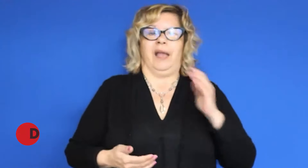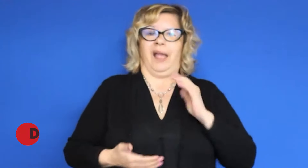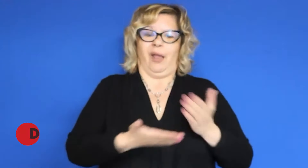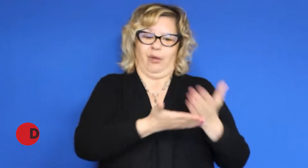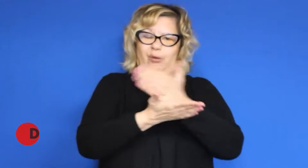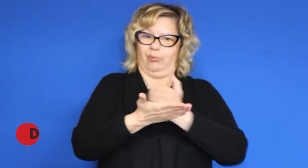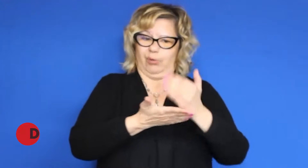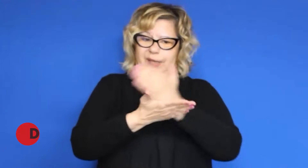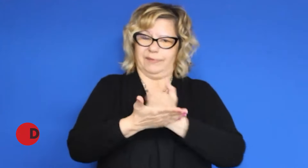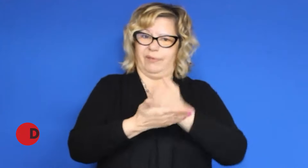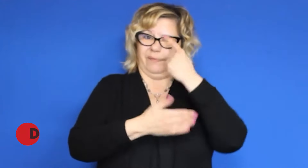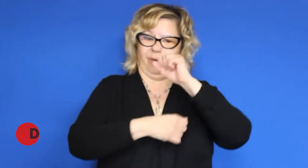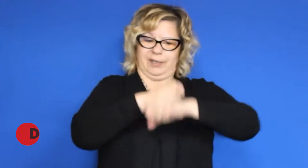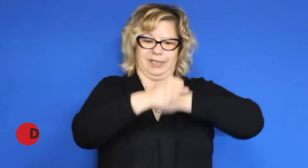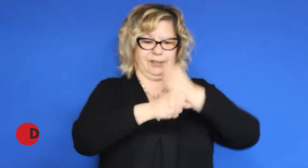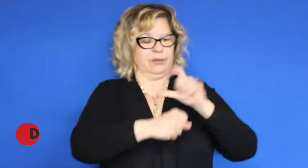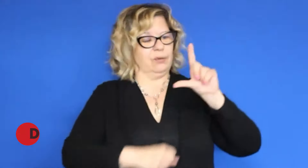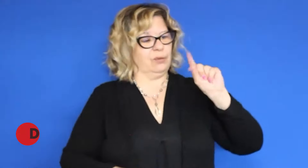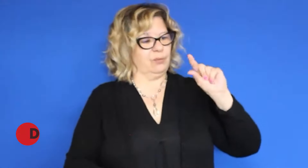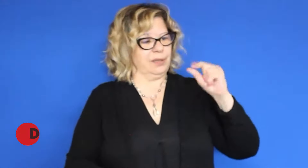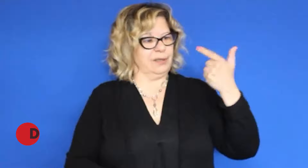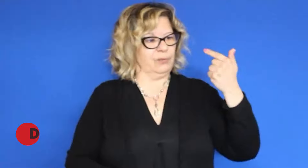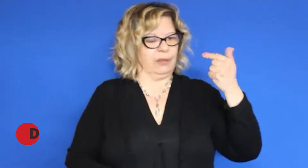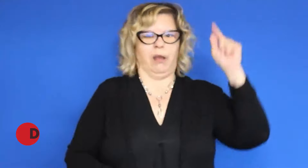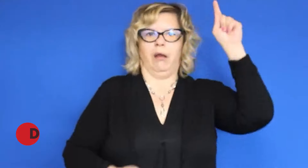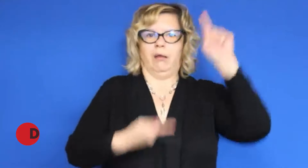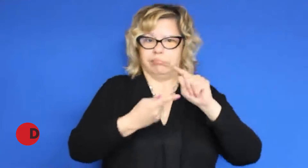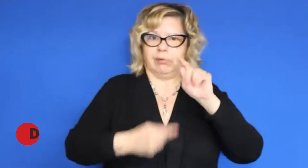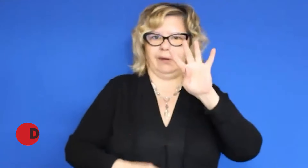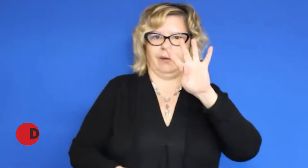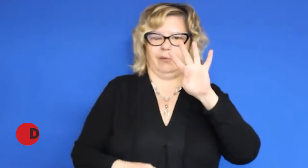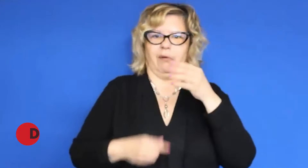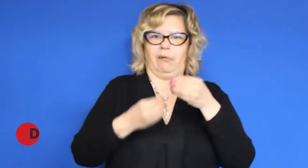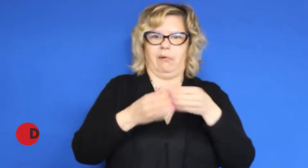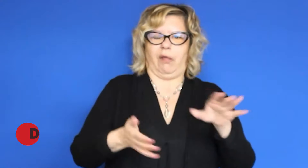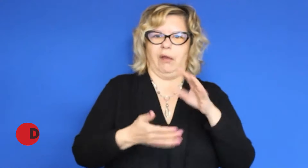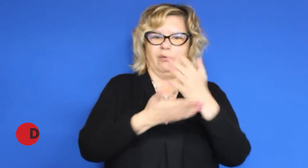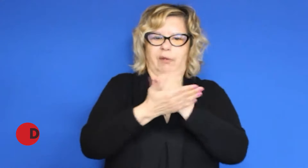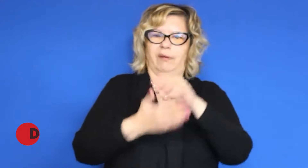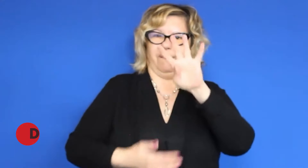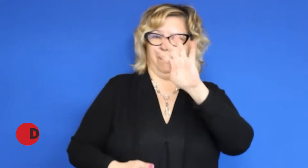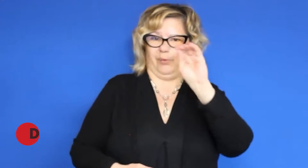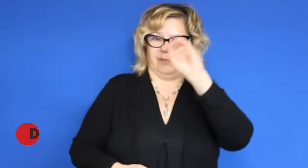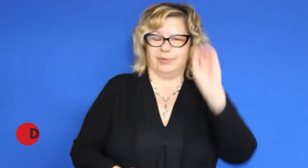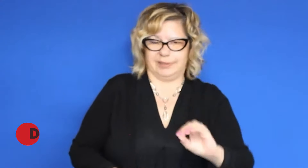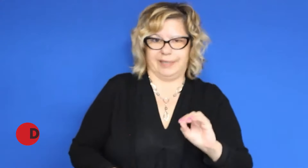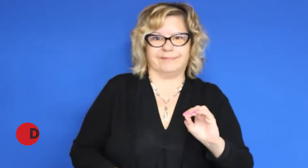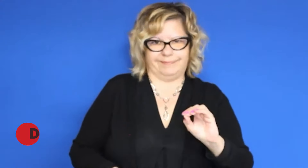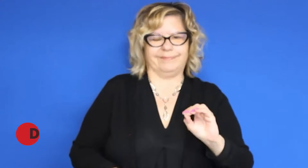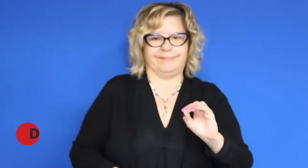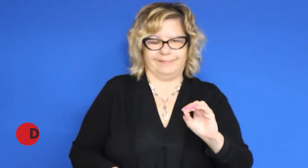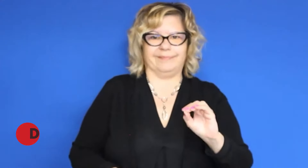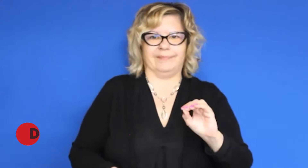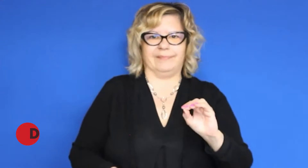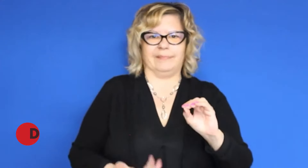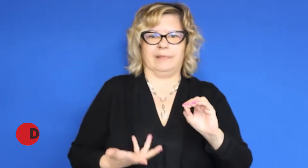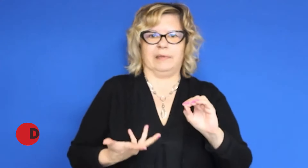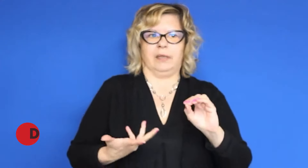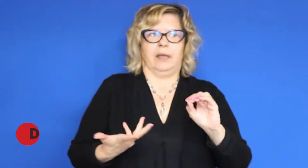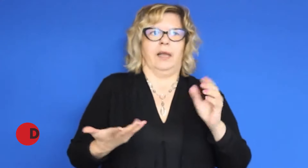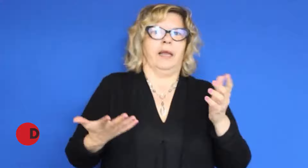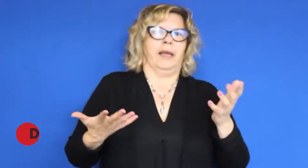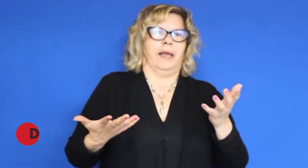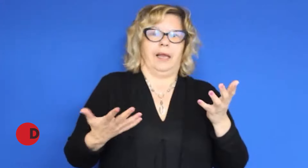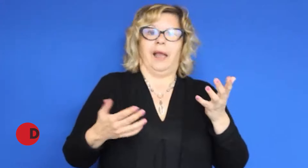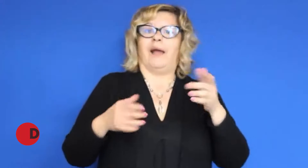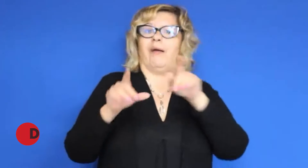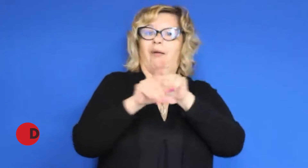In 2021, our annual revenue dropped by 40%.